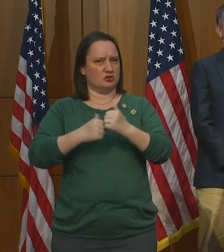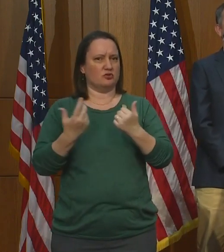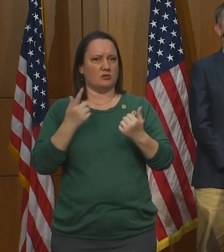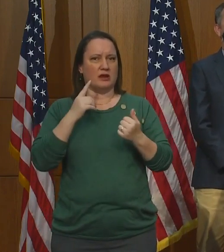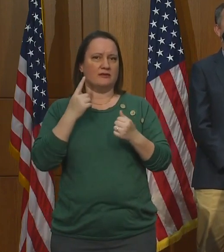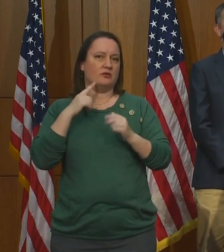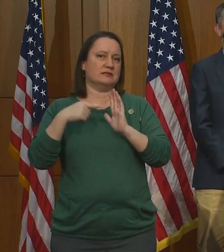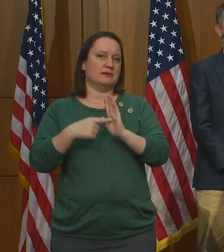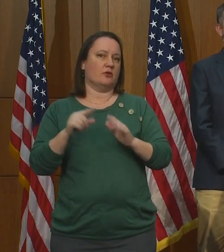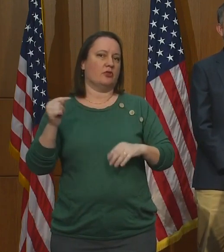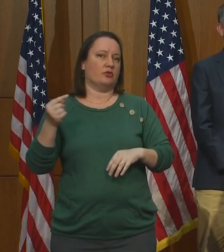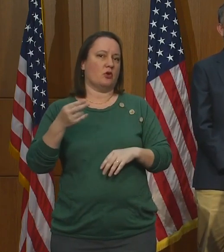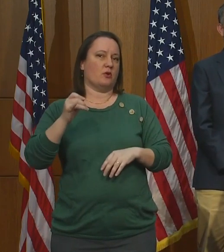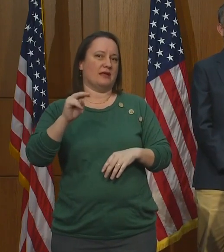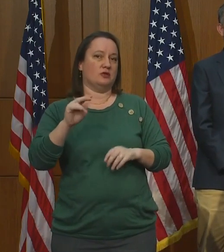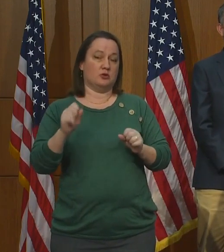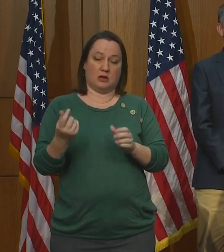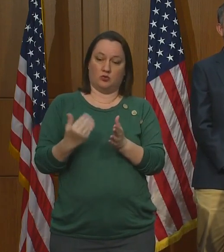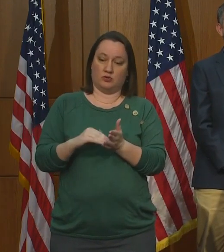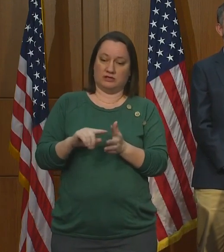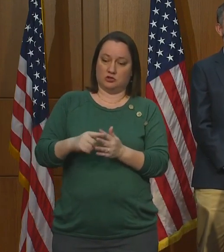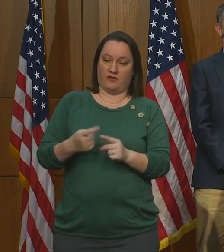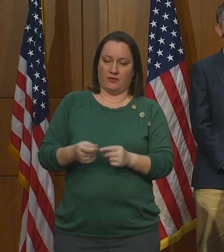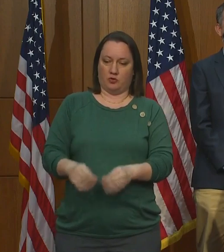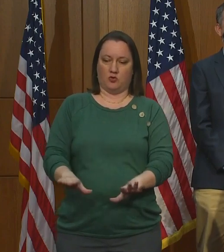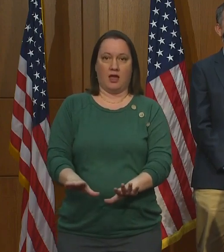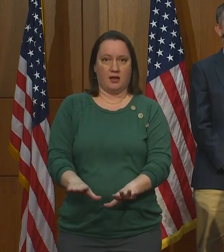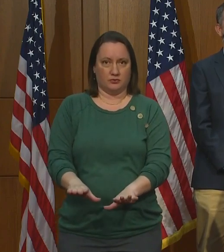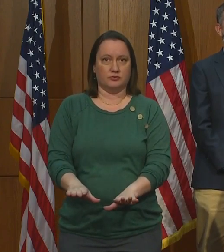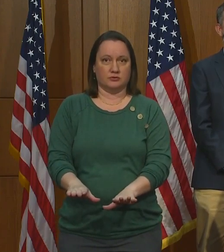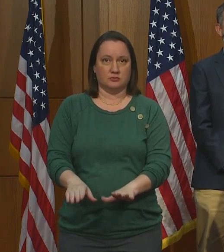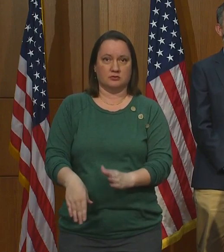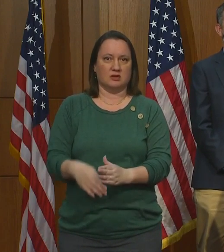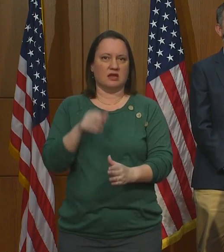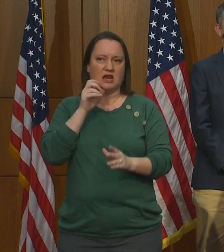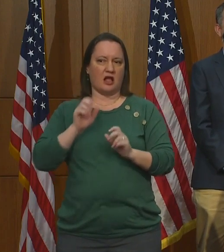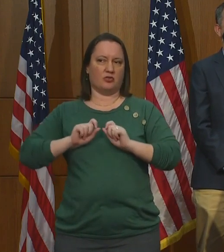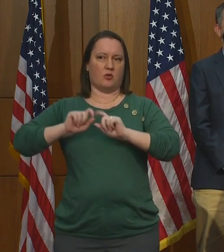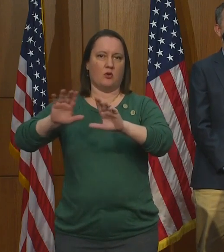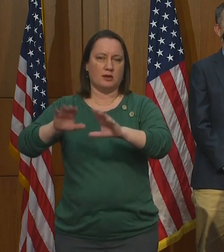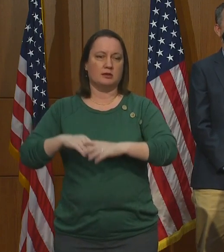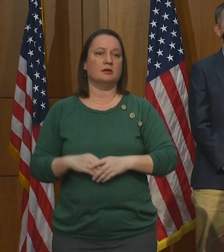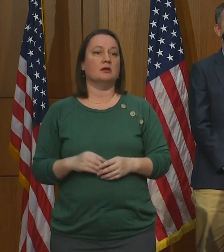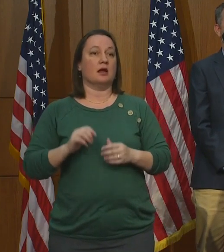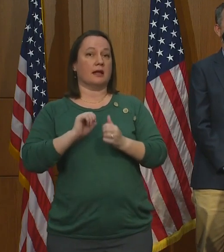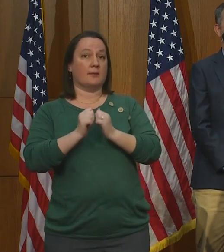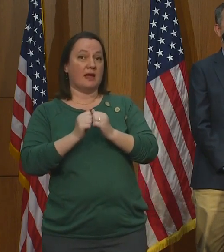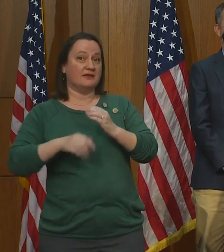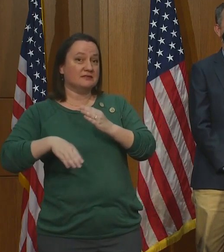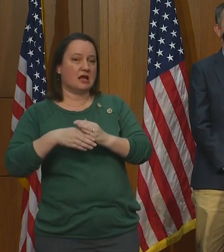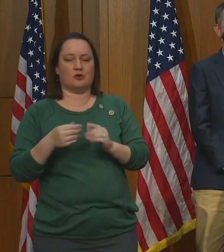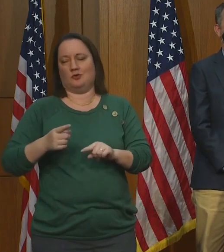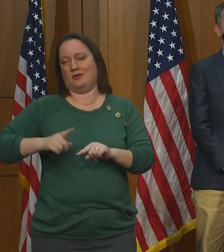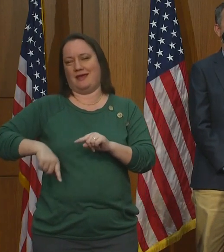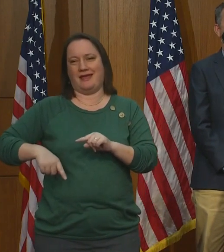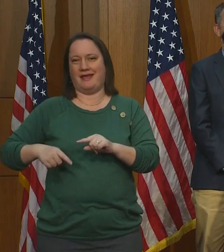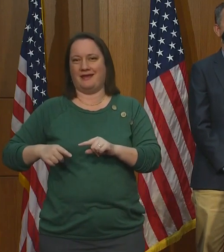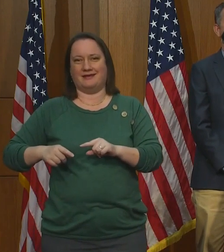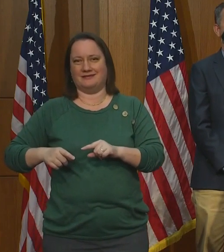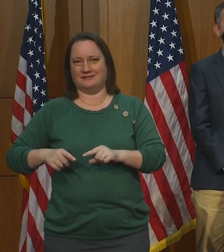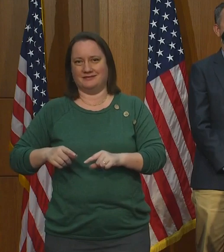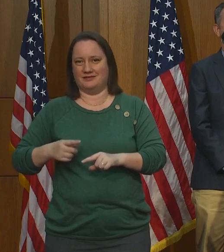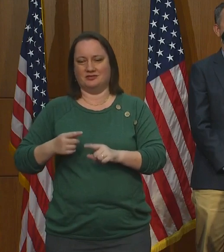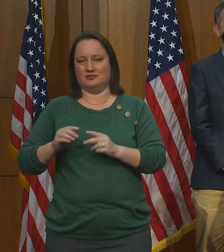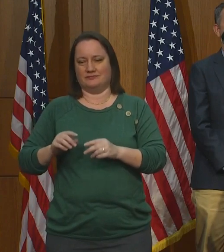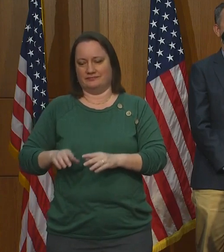TRAP AND- AND STOP YOUR PURPOSE.